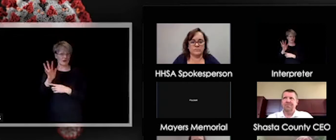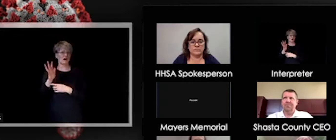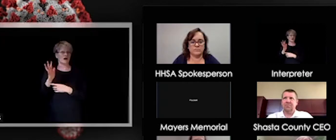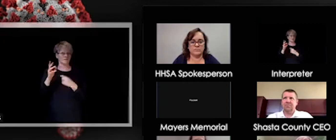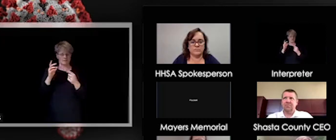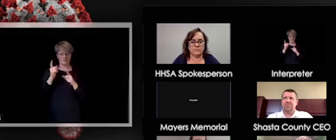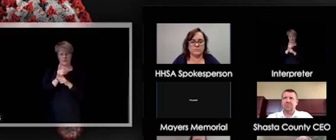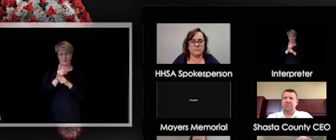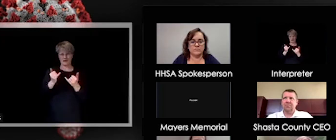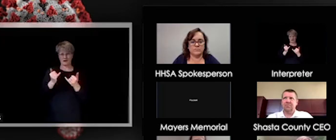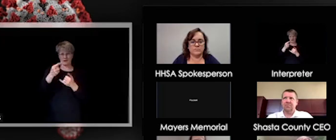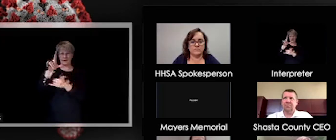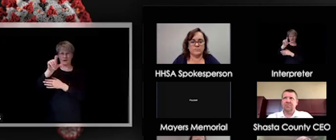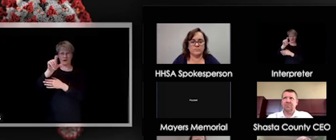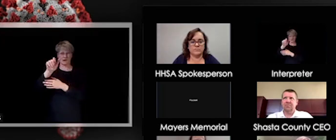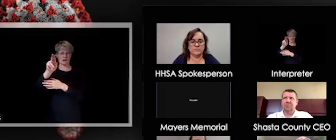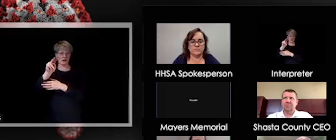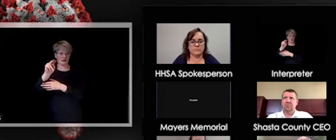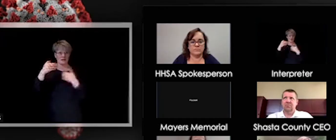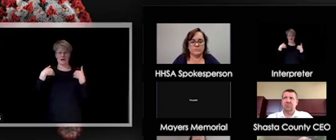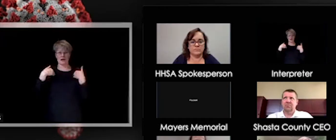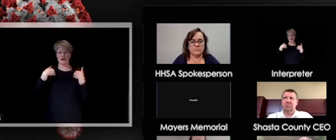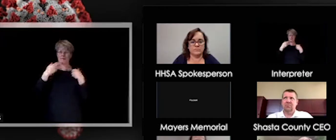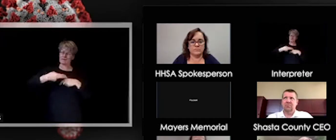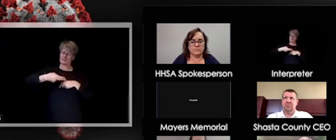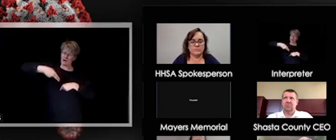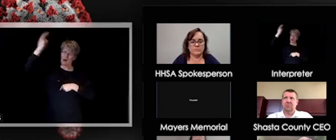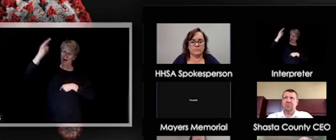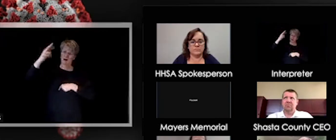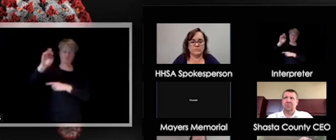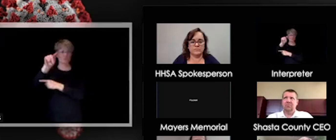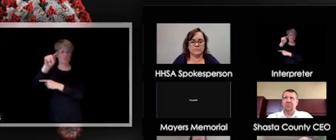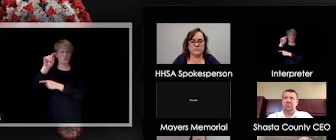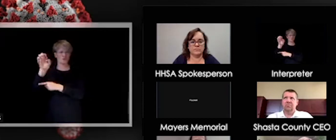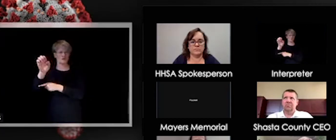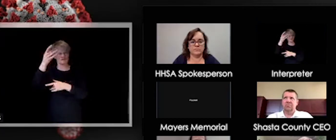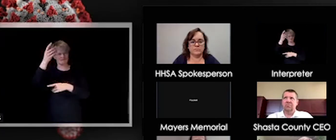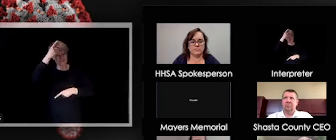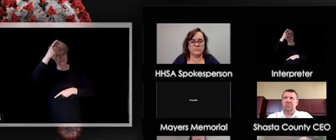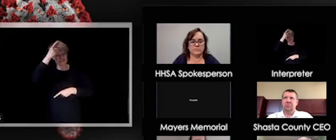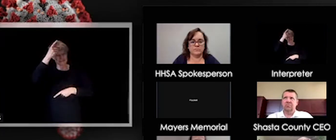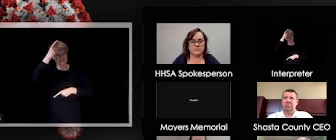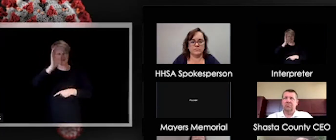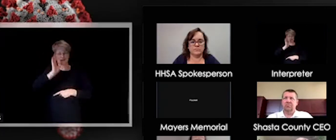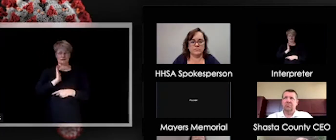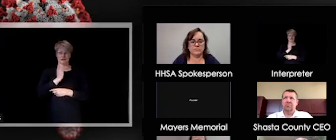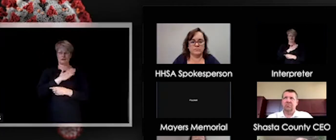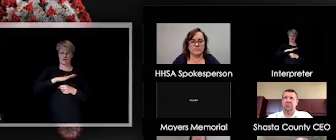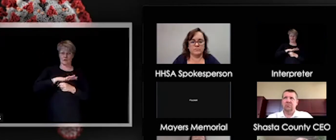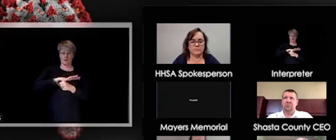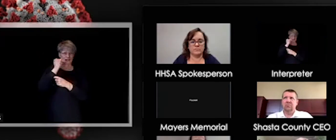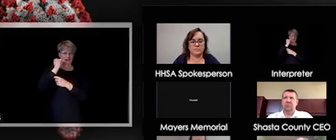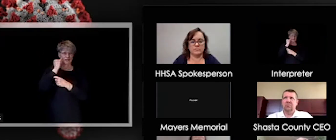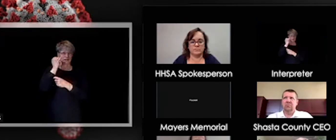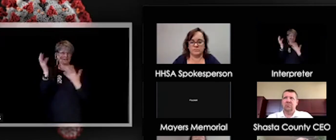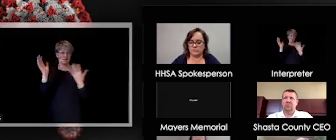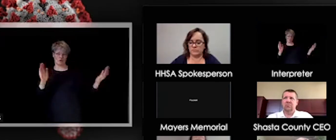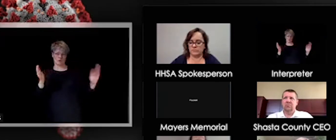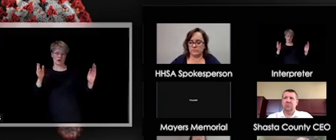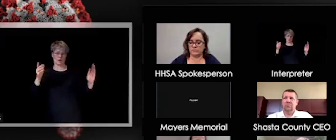of disease in our region, if you look at cases per capita. So, they are a small, much more